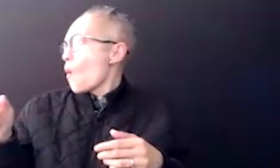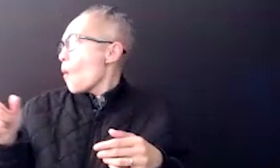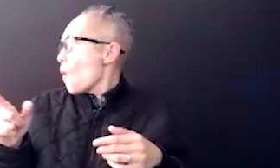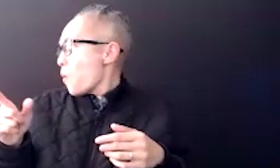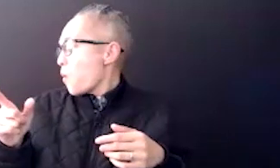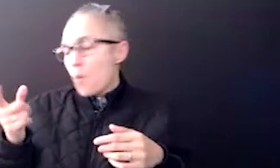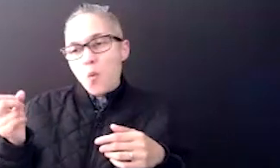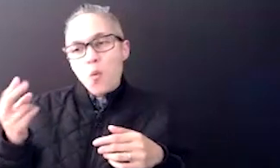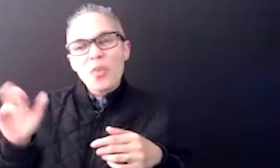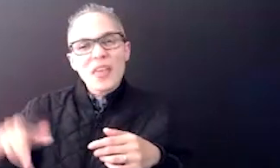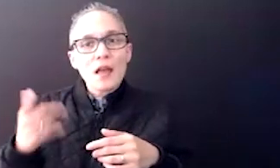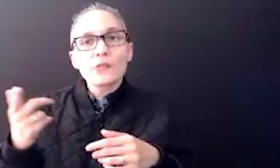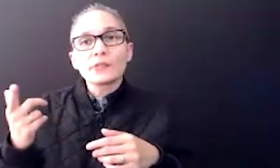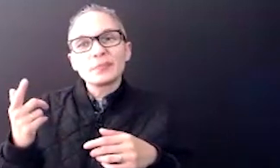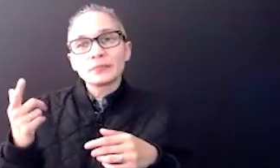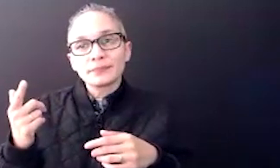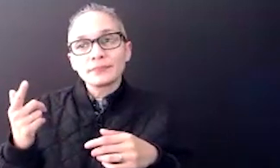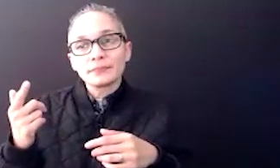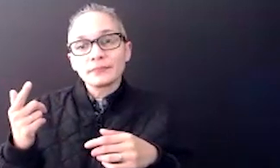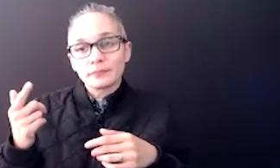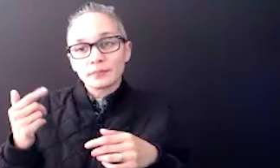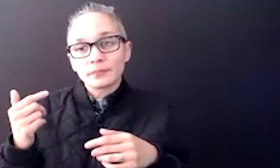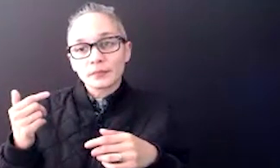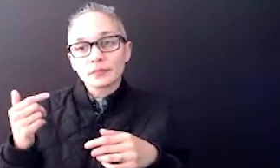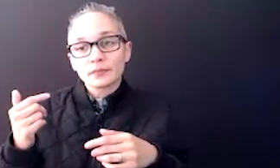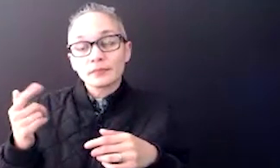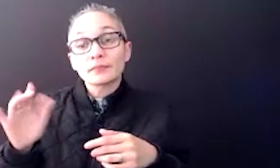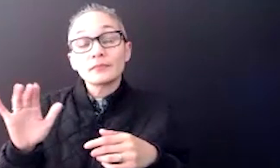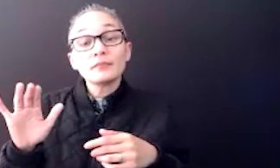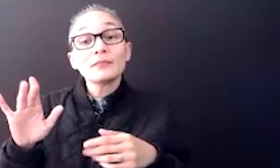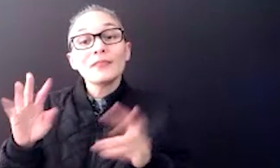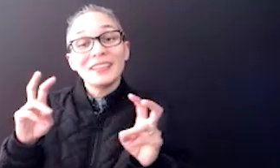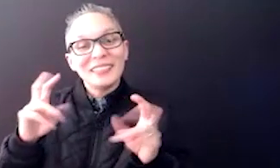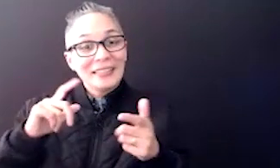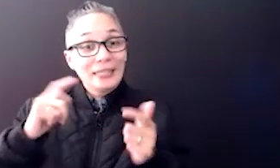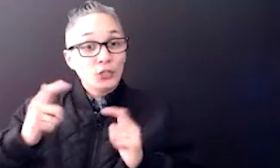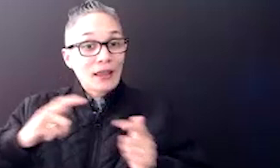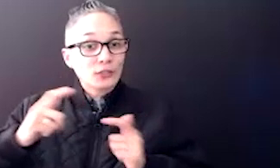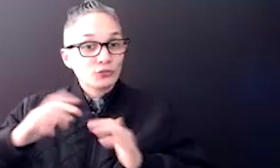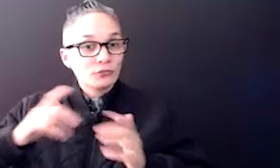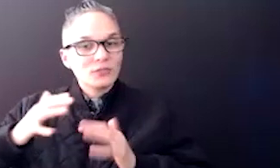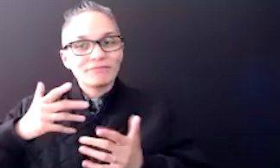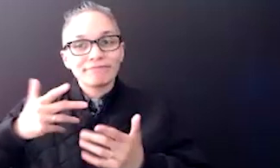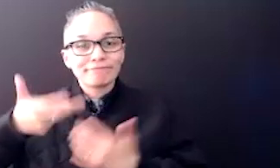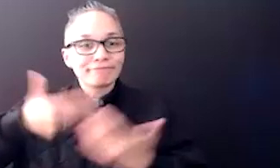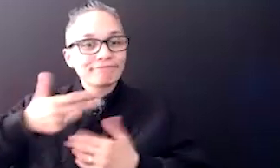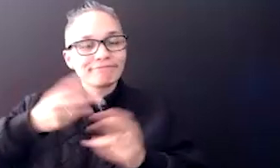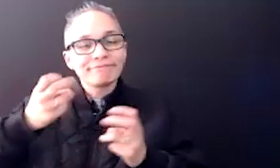So, you know, so again, remember the interactions are, you know, need to be substantive. Right.